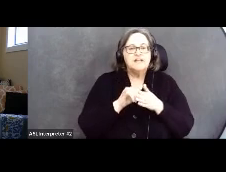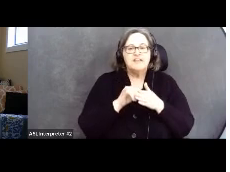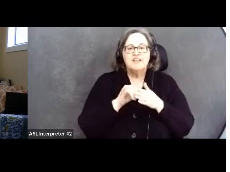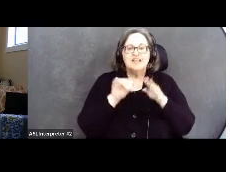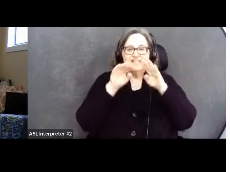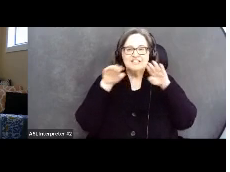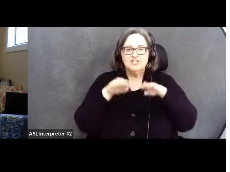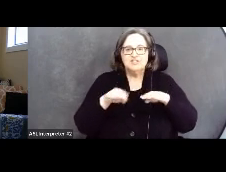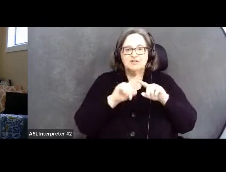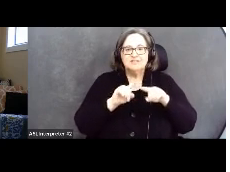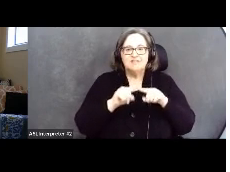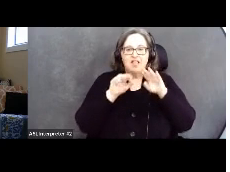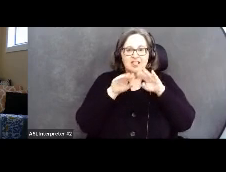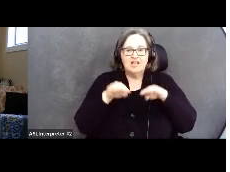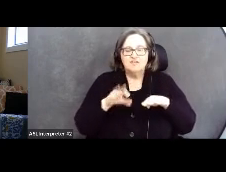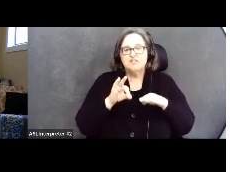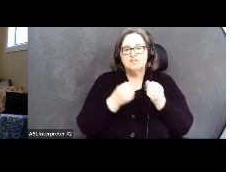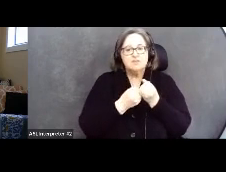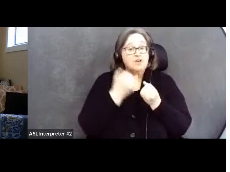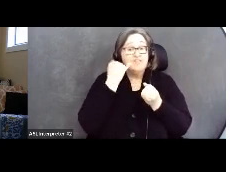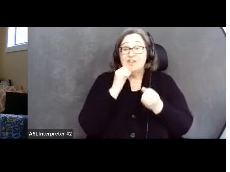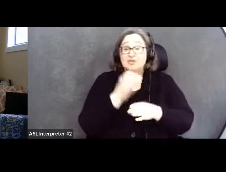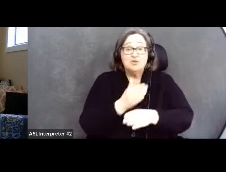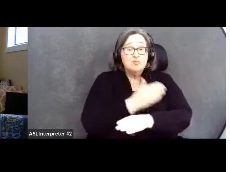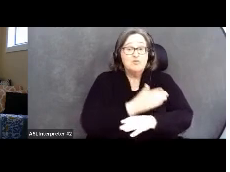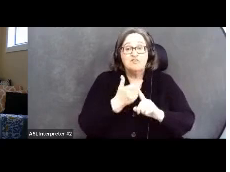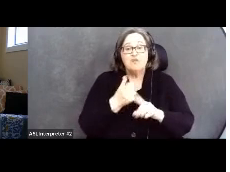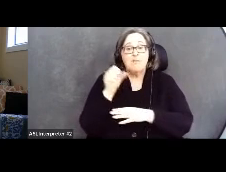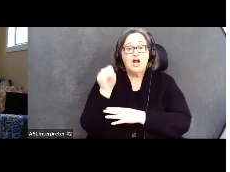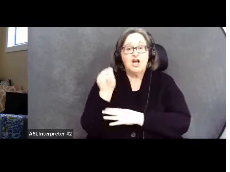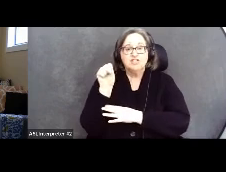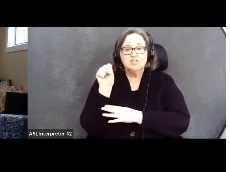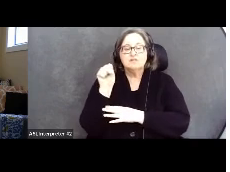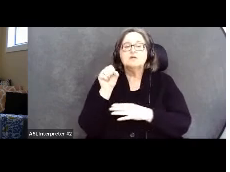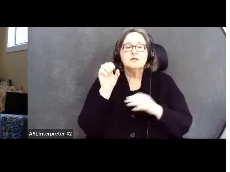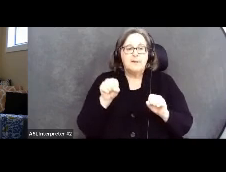a student who does not get better in the typical time frame, they can move up to a